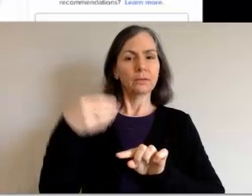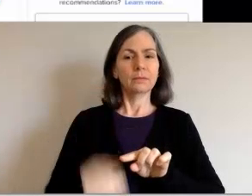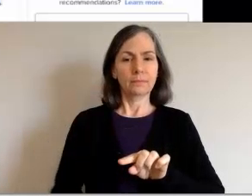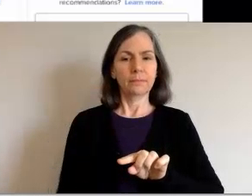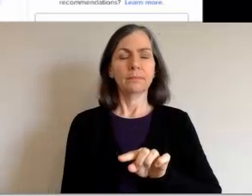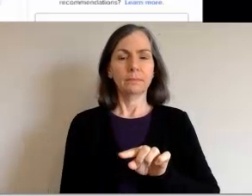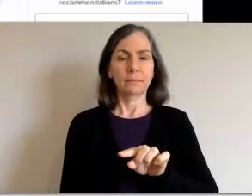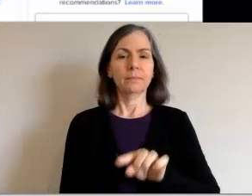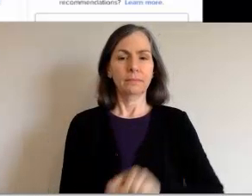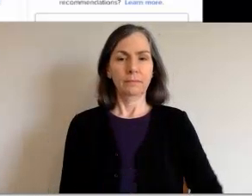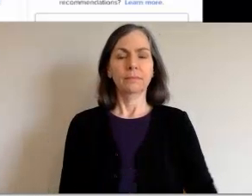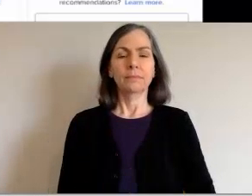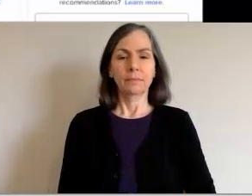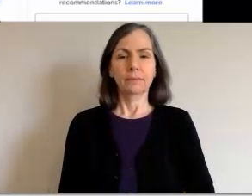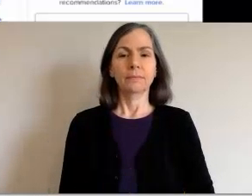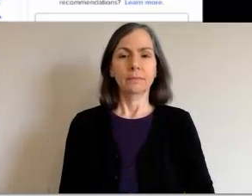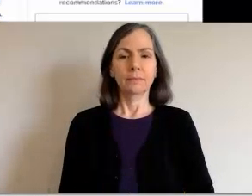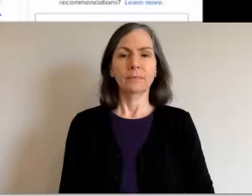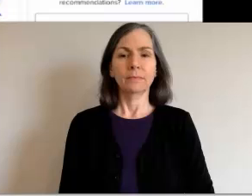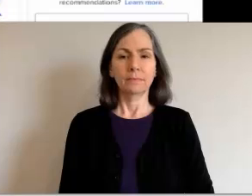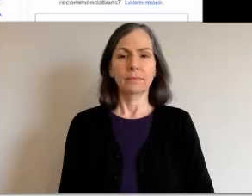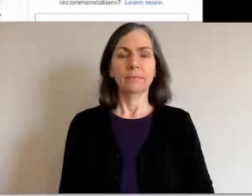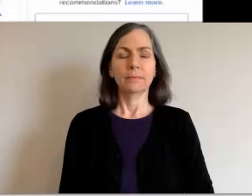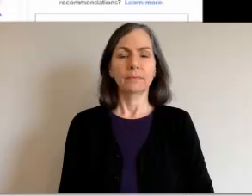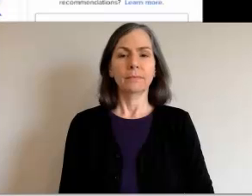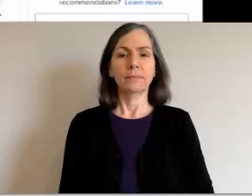I'm just going to scroll down to the middle of the page,